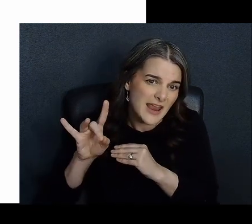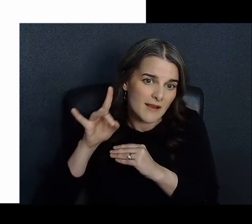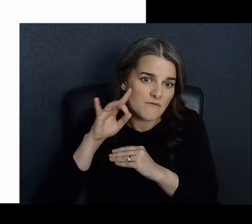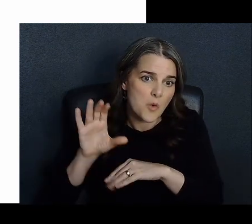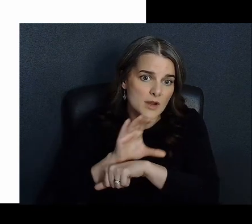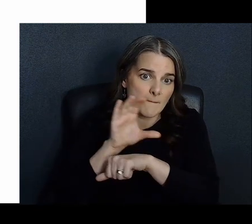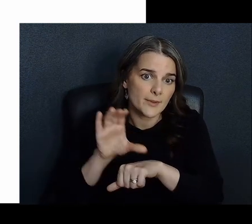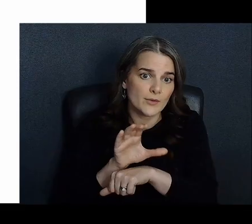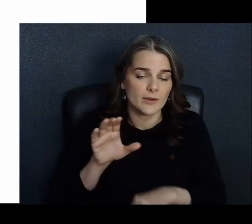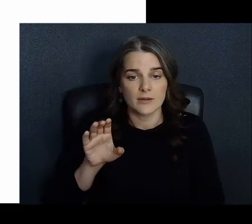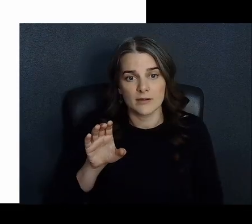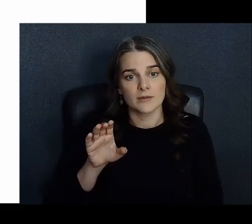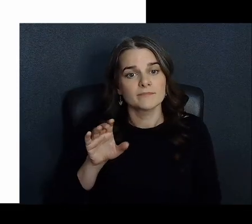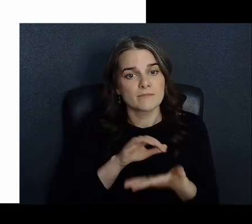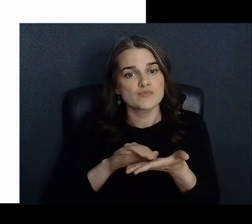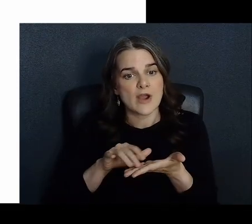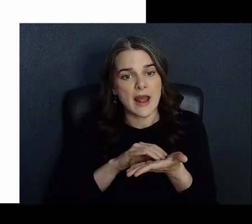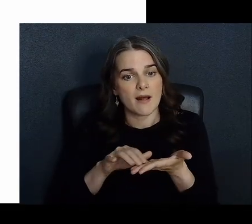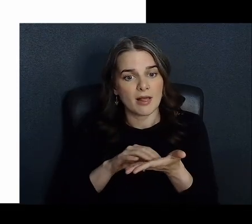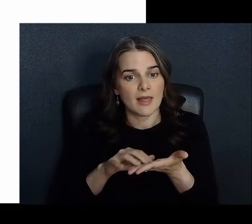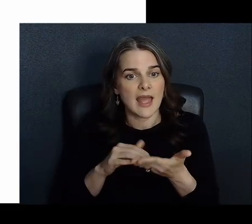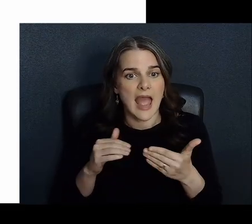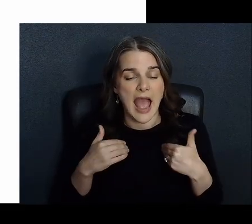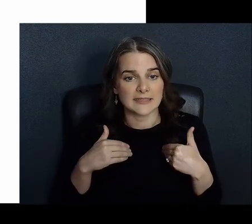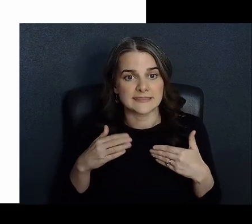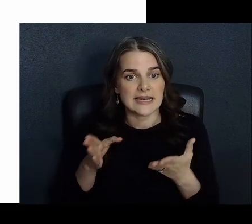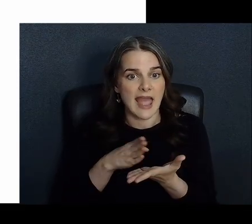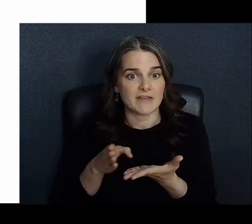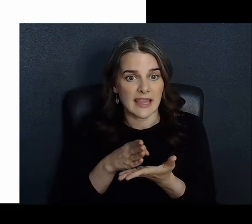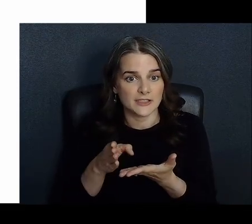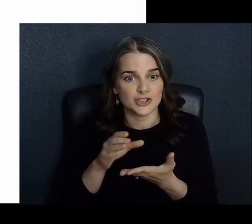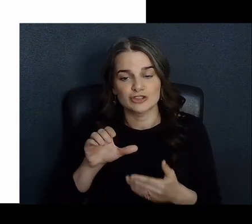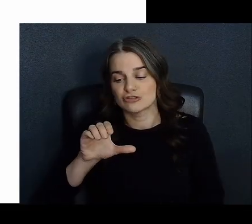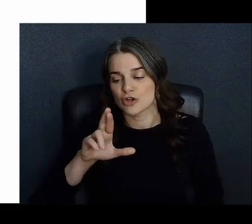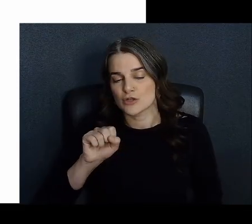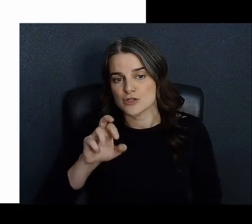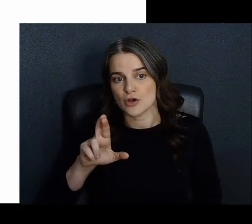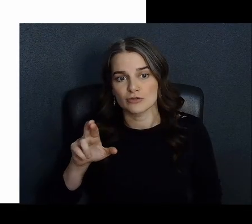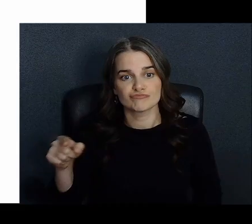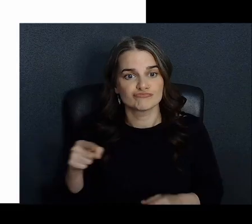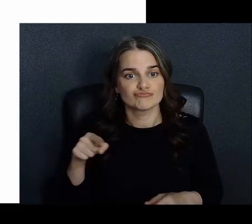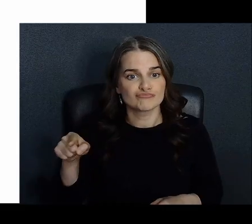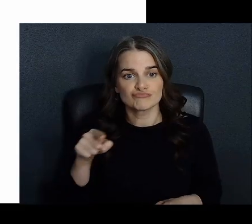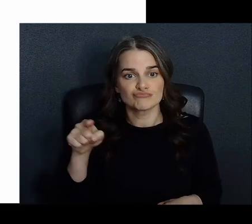It also has navigation cursor movements so you can move across the line. Typically they're single line.